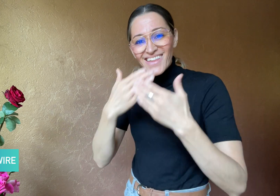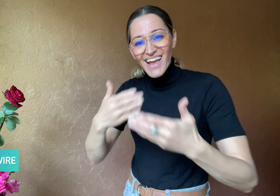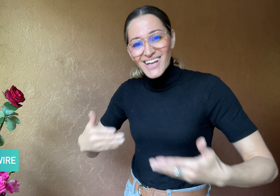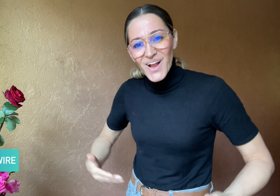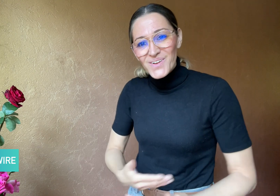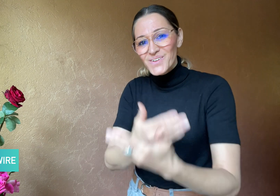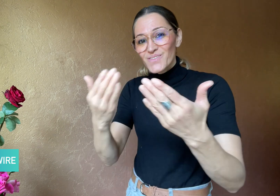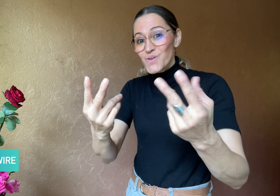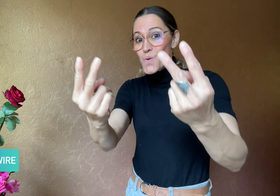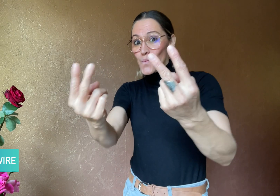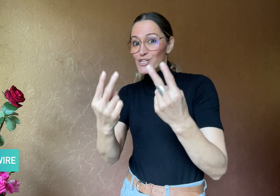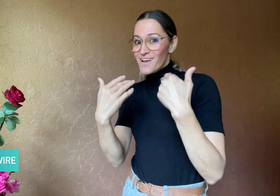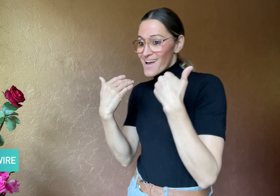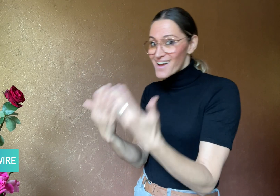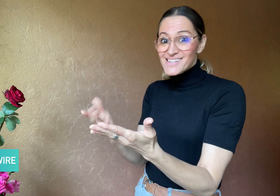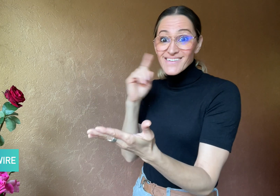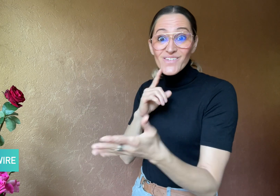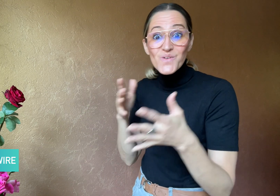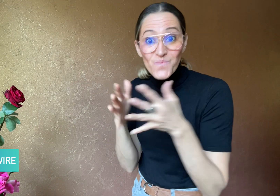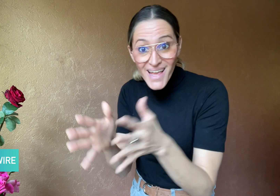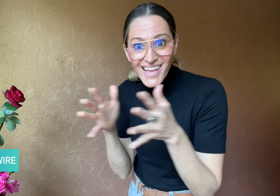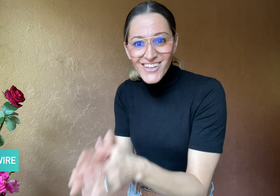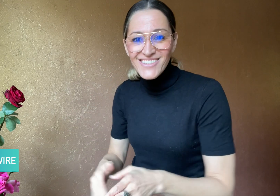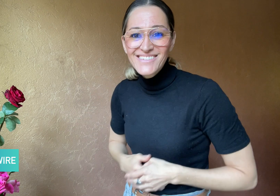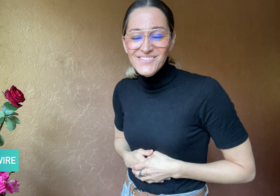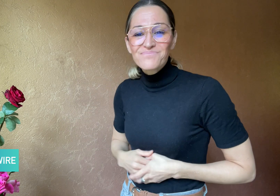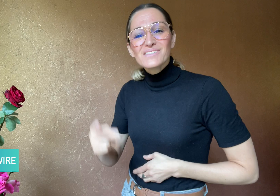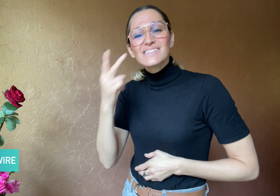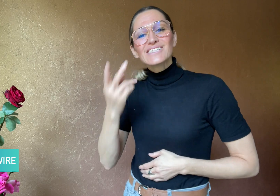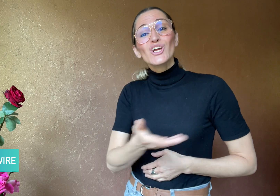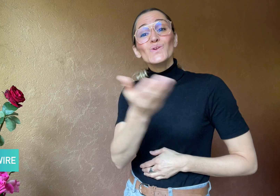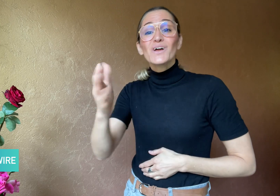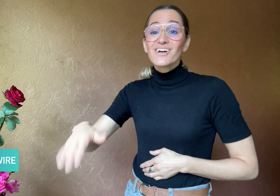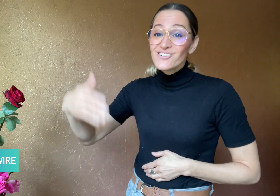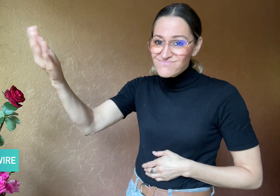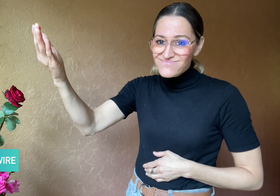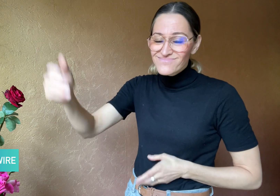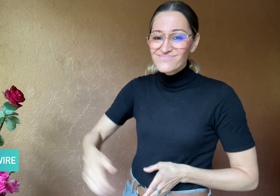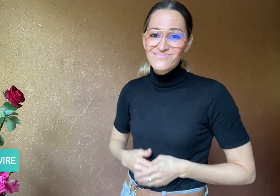Thank you for watching DeafWire! See you!